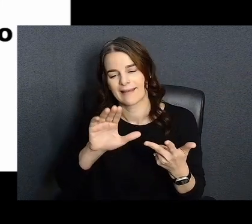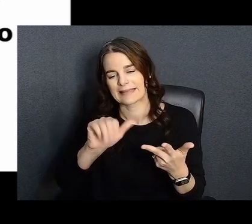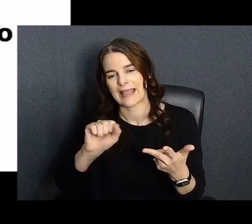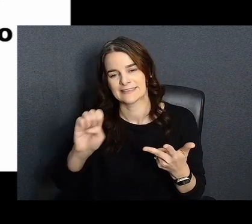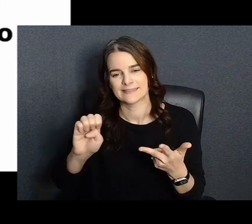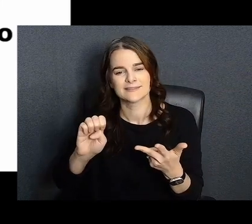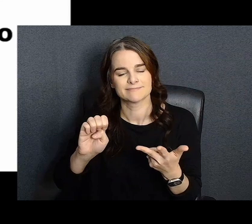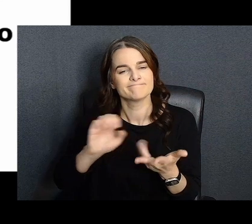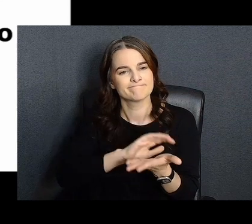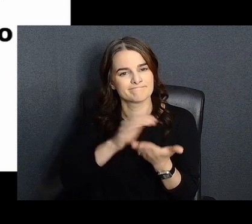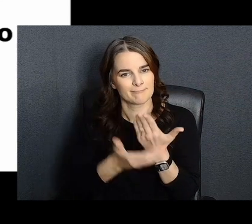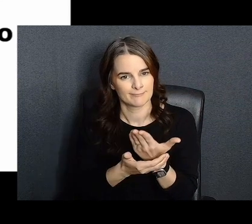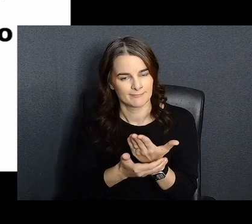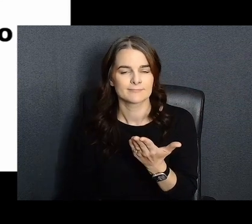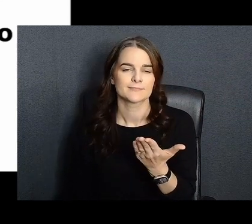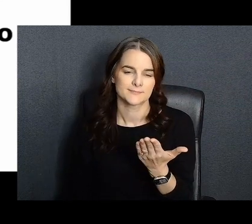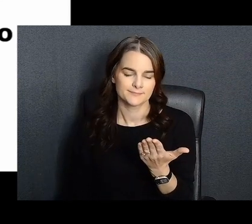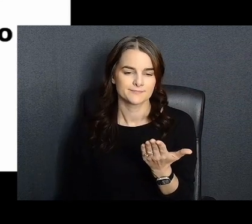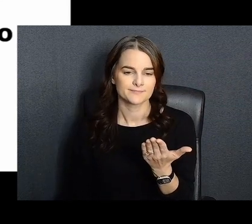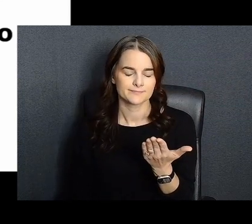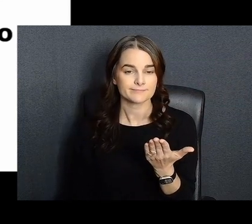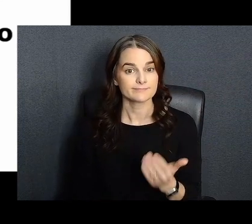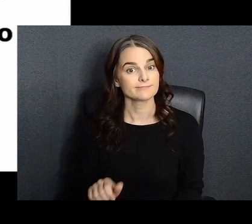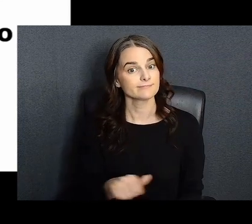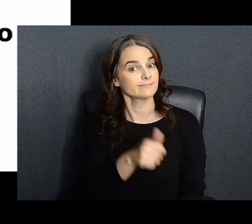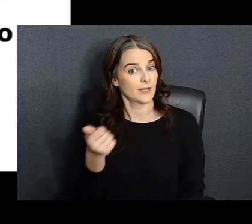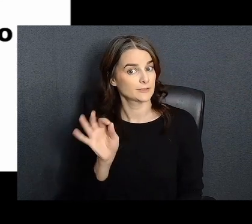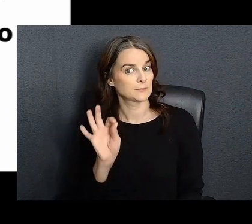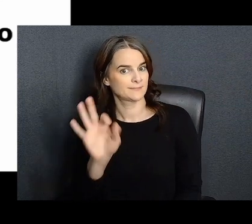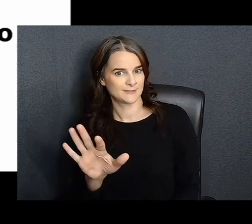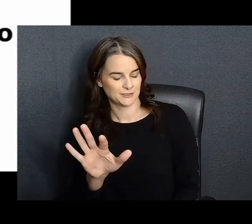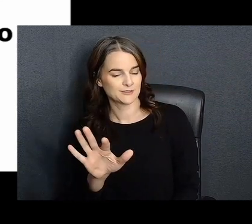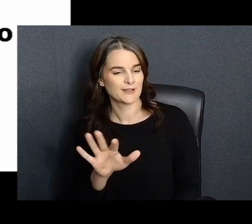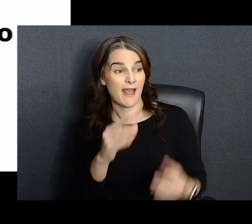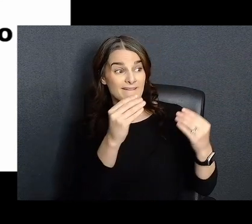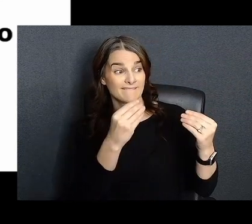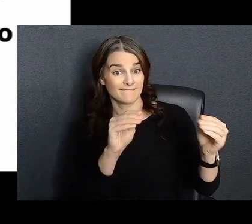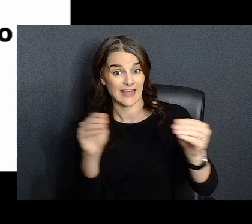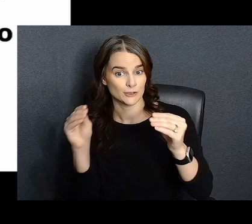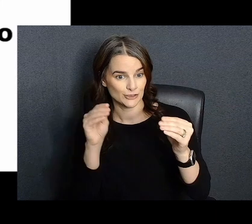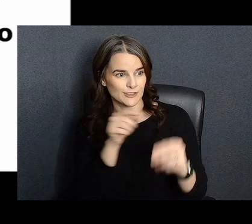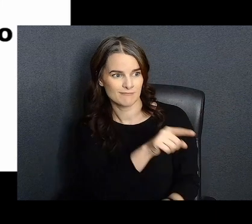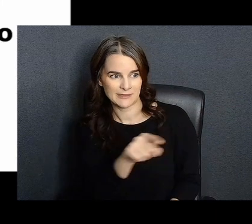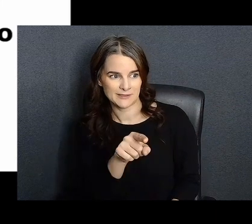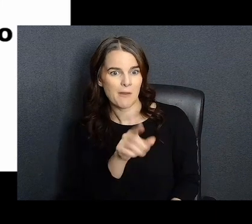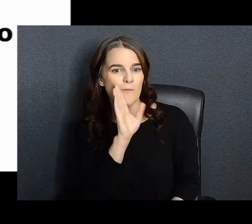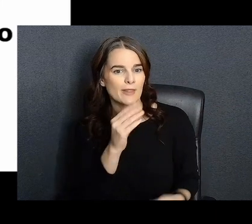So another thing, too, to mention about when you're getting them through vendors is some vendors are going to sell more apps